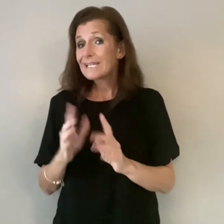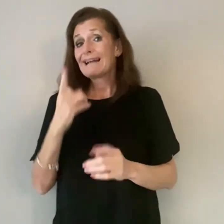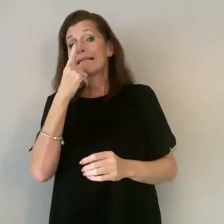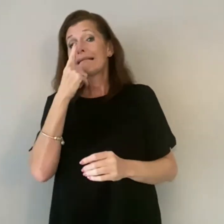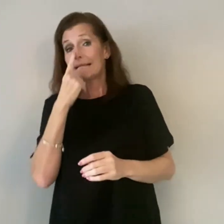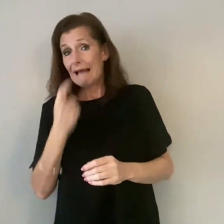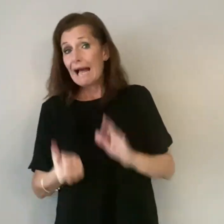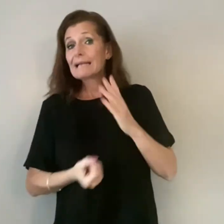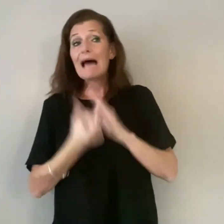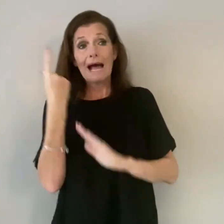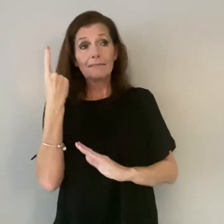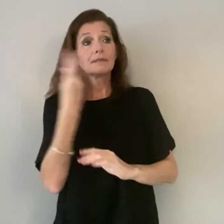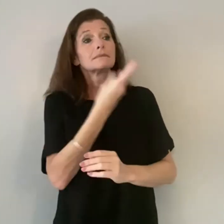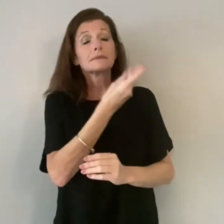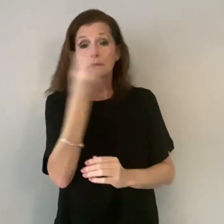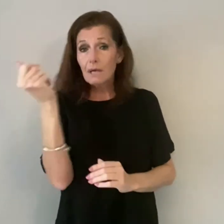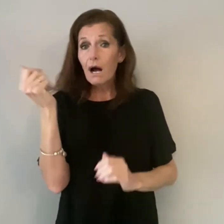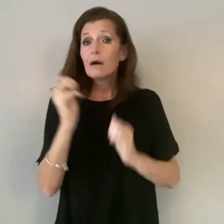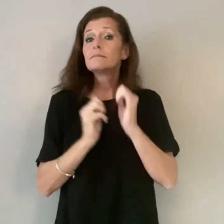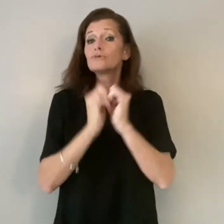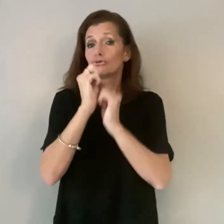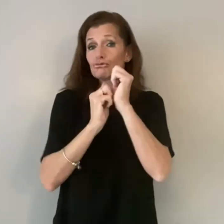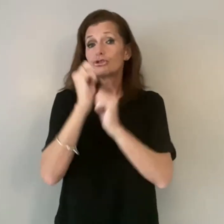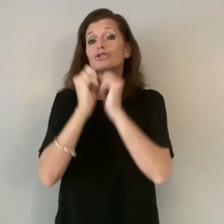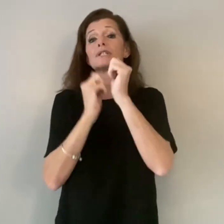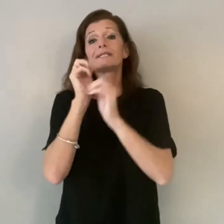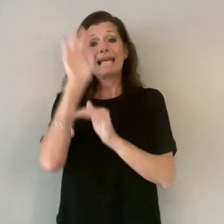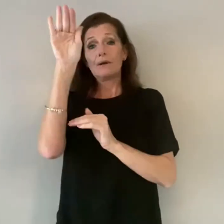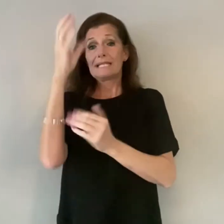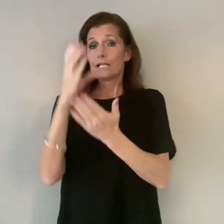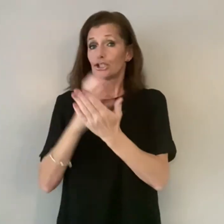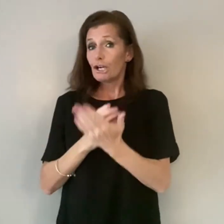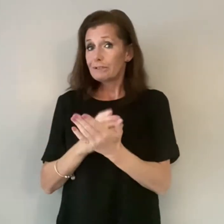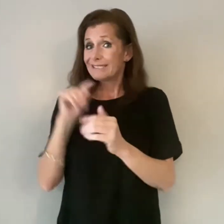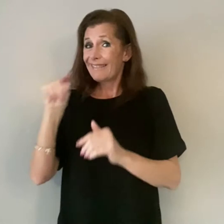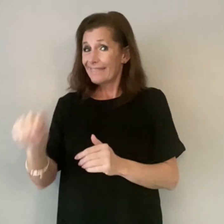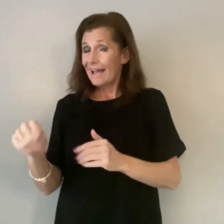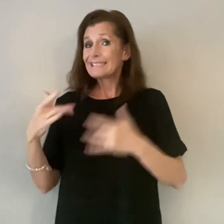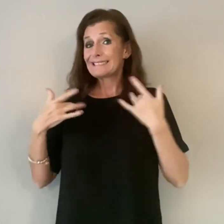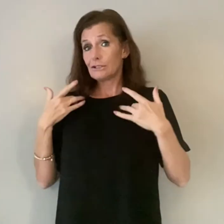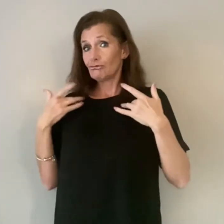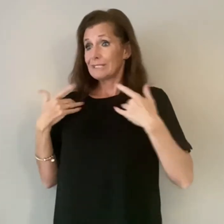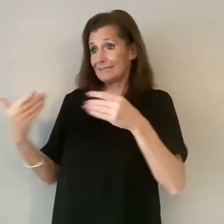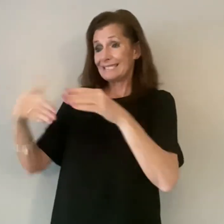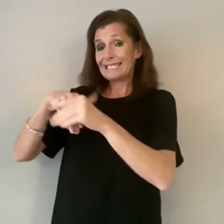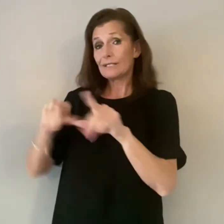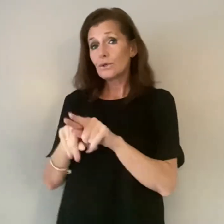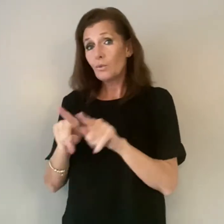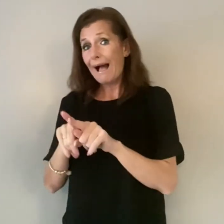I think that can happen and happens in structures outside of charities. So that's also a very interesting conversation too,